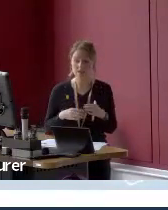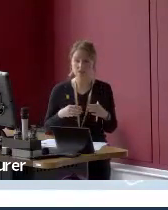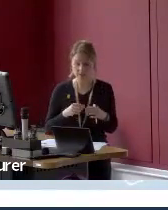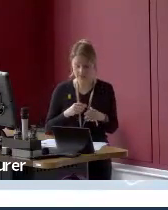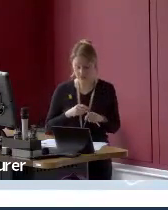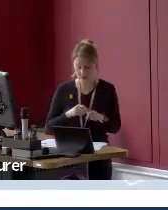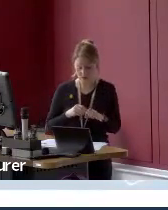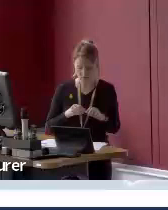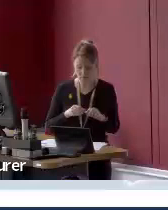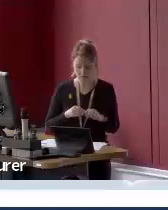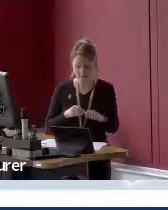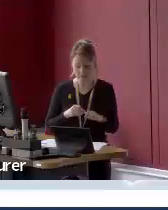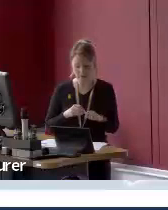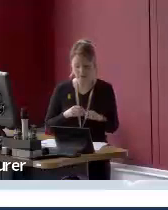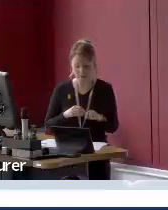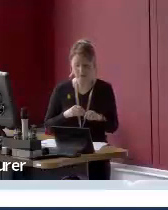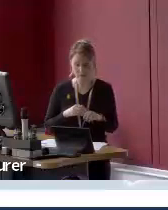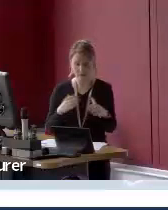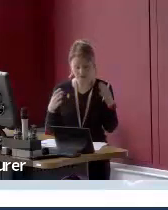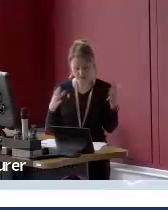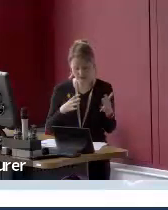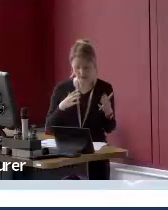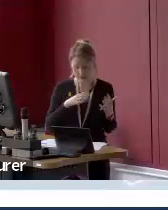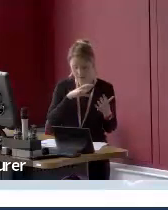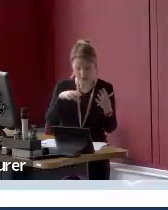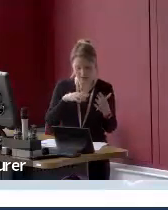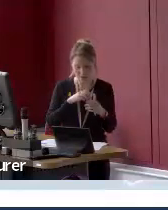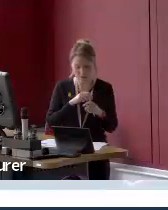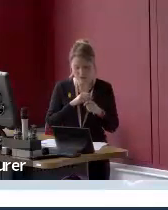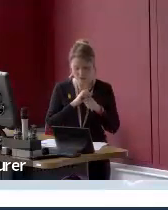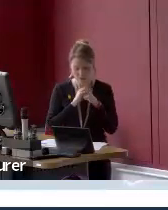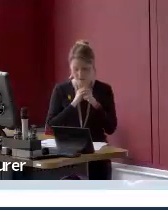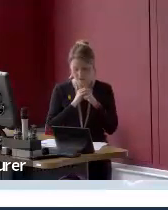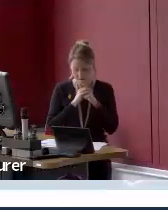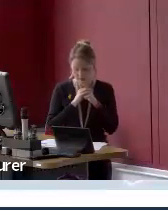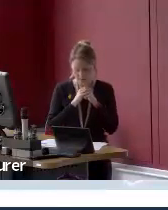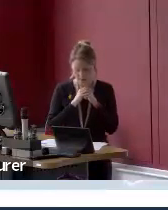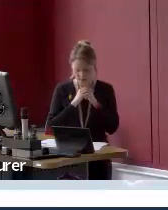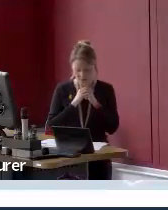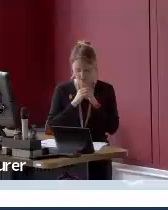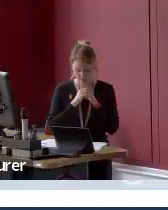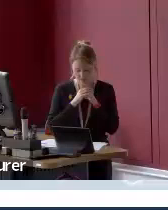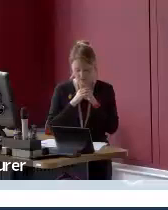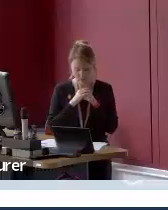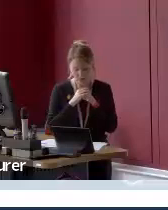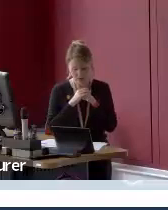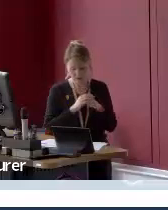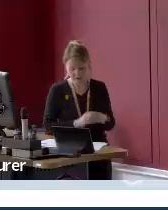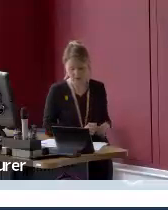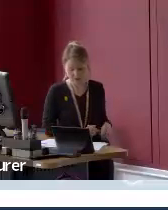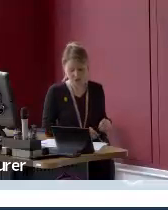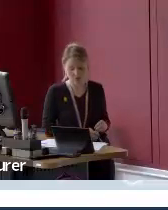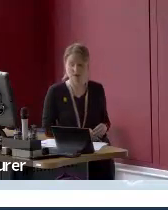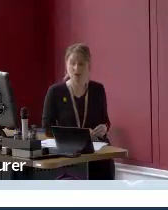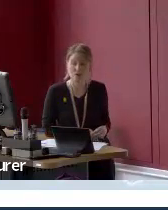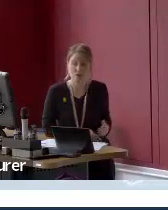experience exclusion from academia you’ll get to learn about and potentially contribute to new